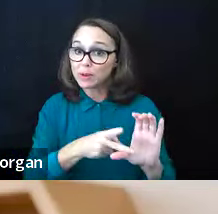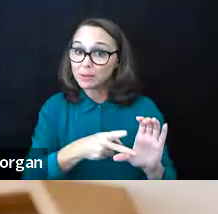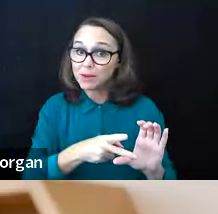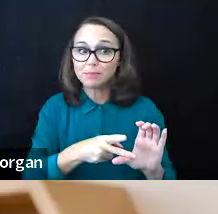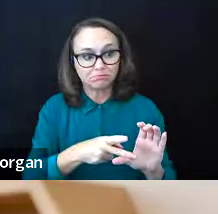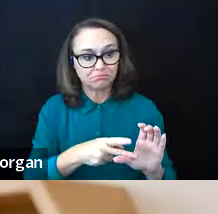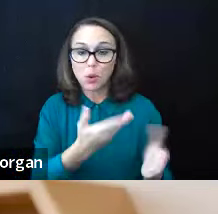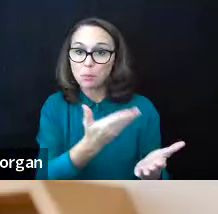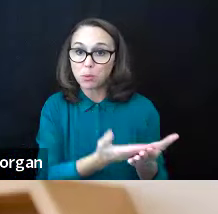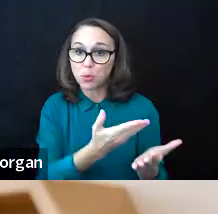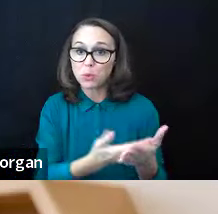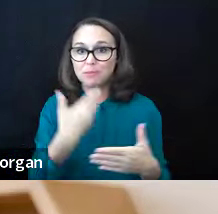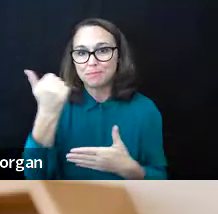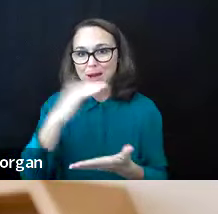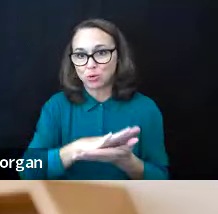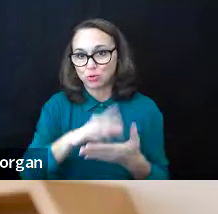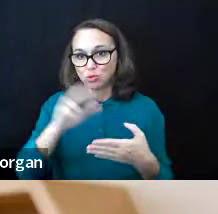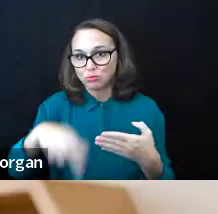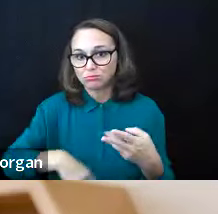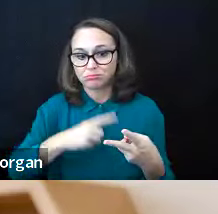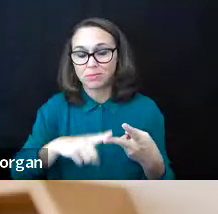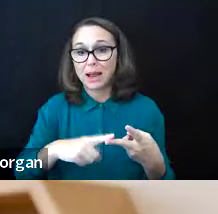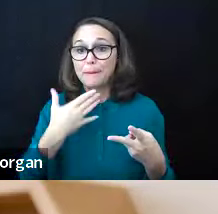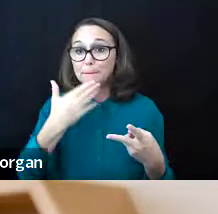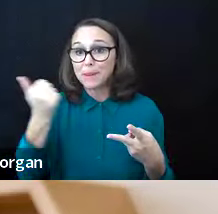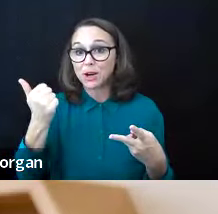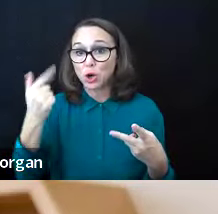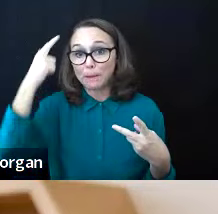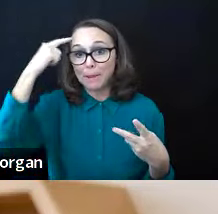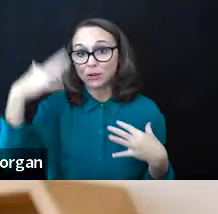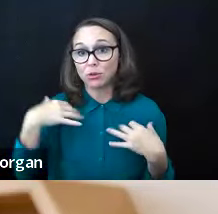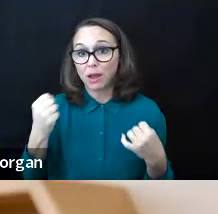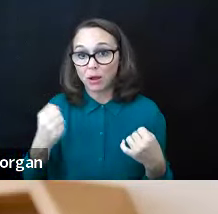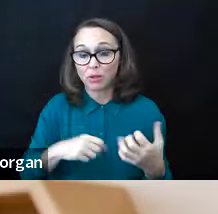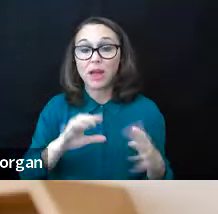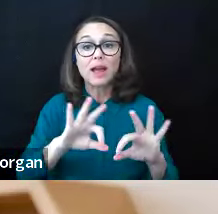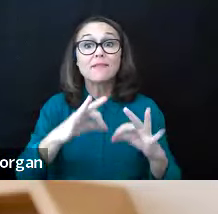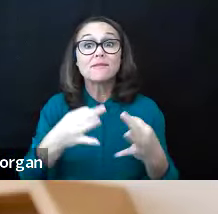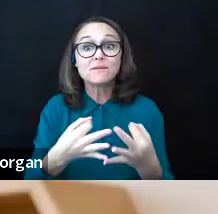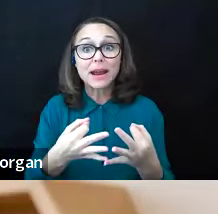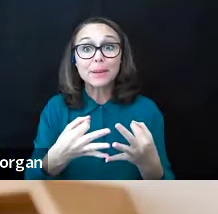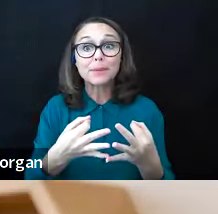outcomes and better mental health and families demonstrate lower child maltreatment outcomes